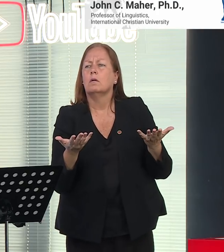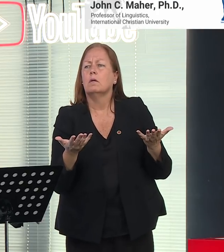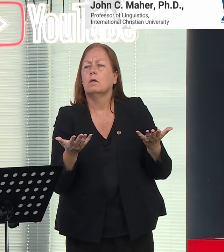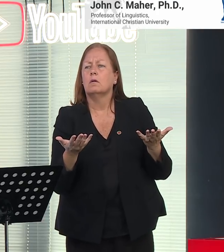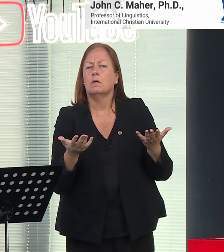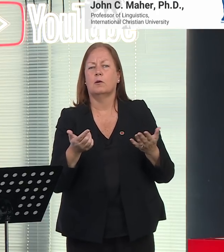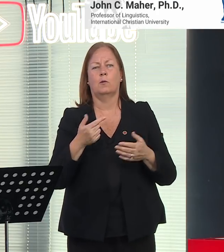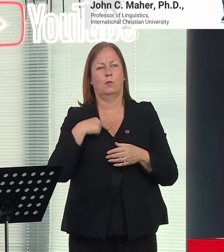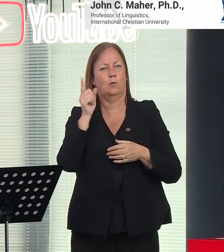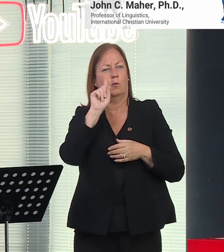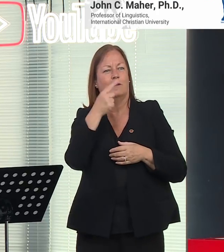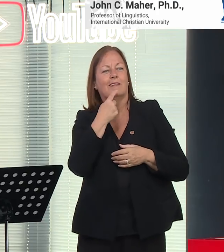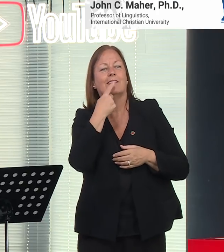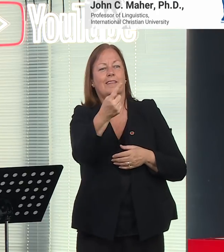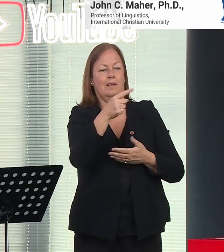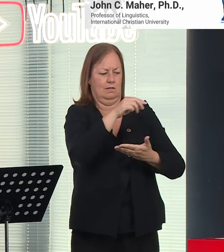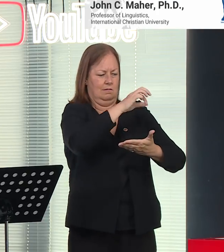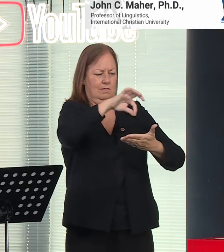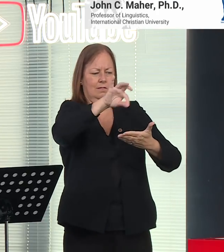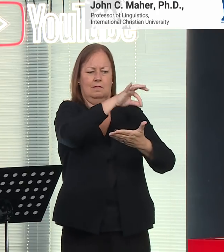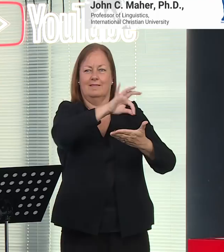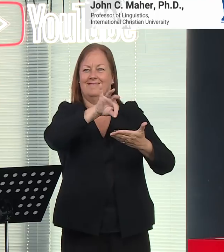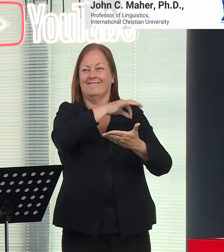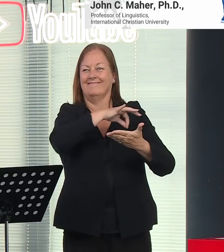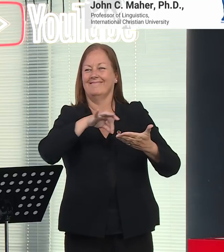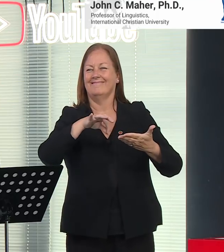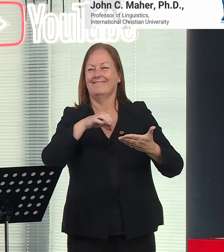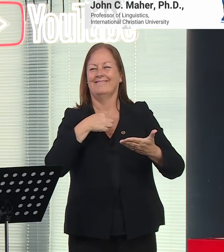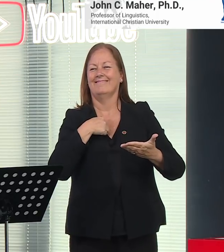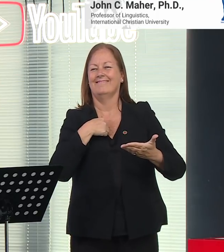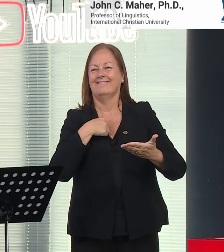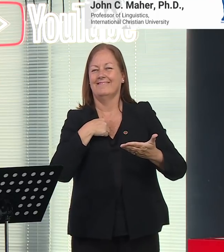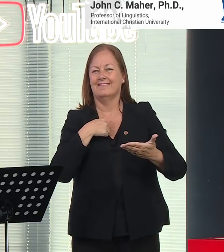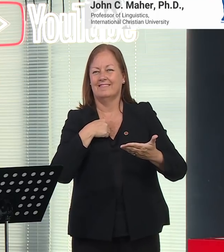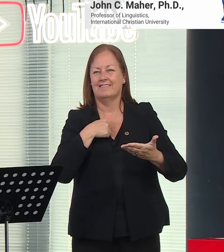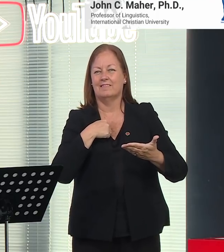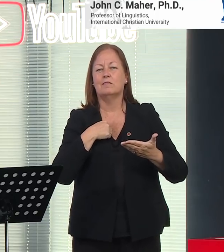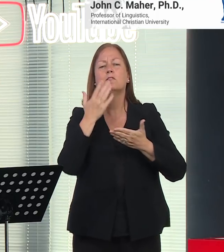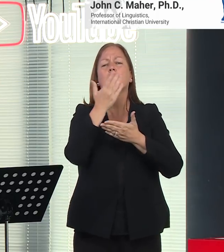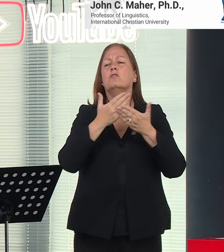Oh, but do you think something is missing from this quiz?